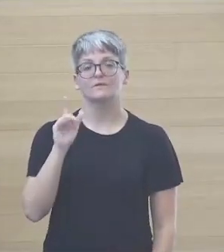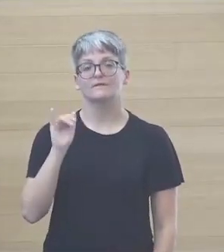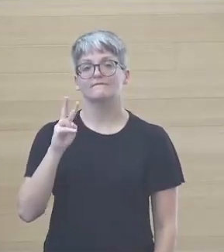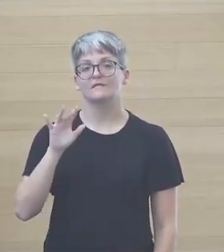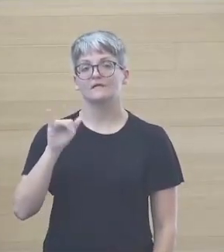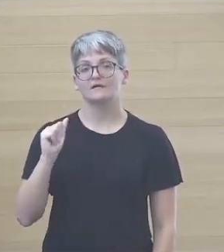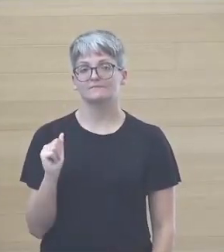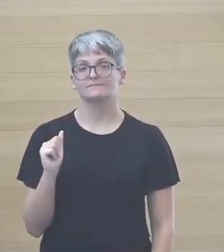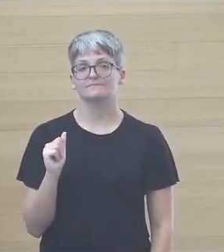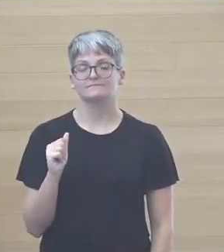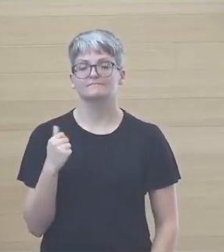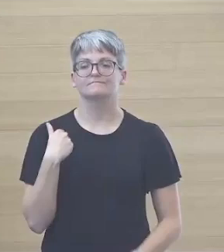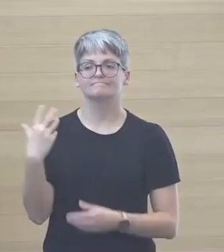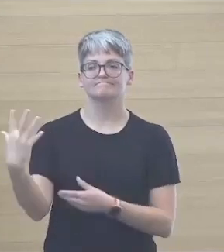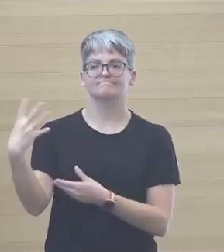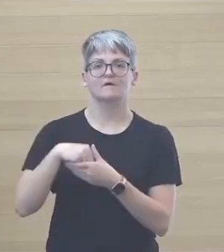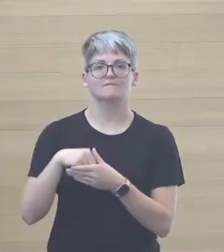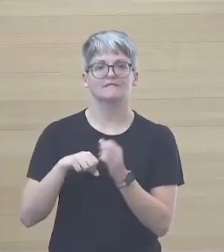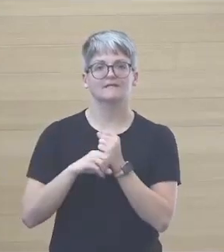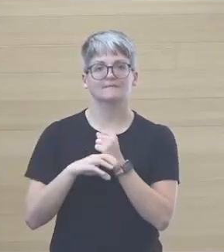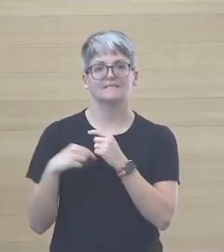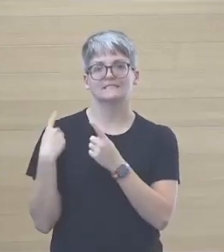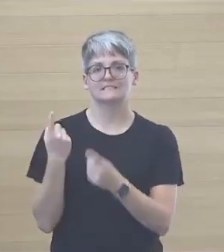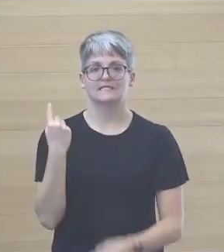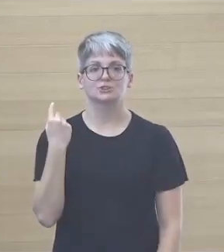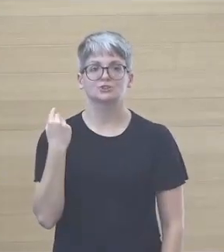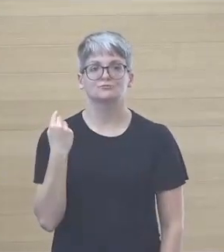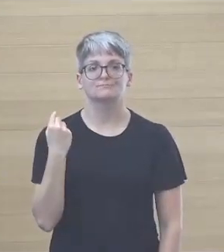I've been a part of the campaign since last year.